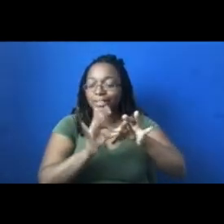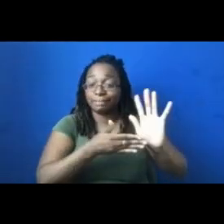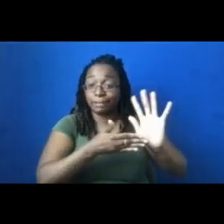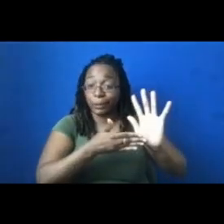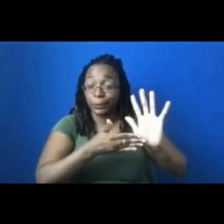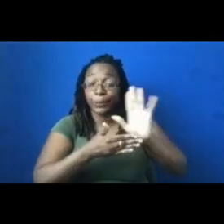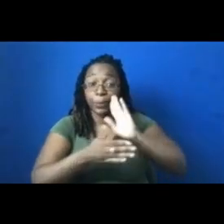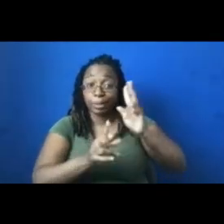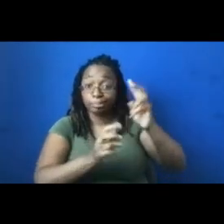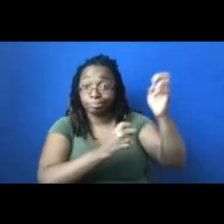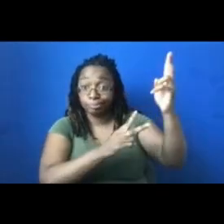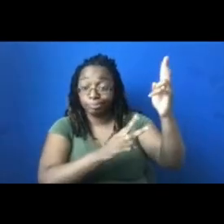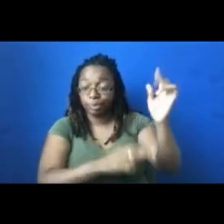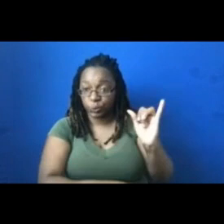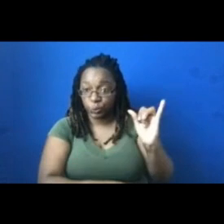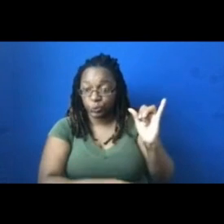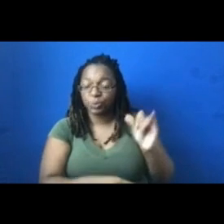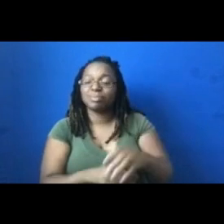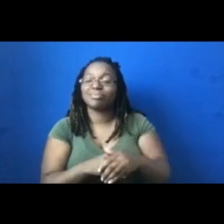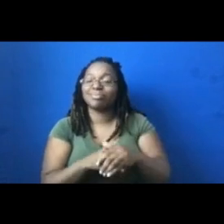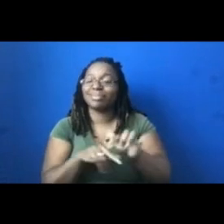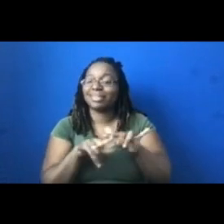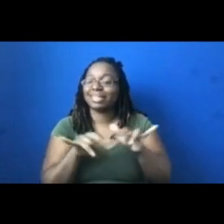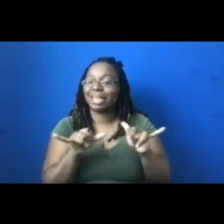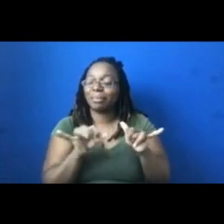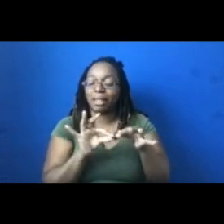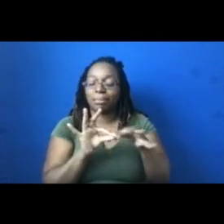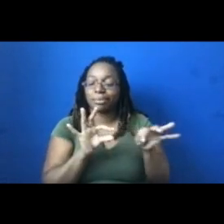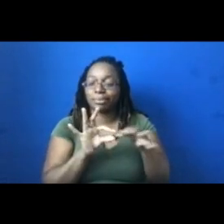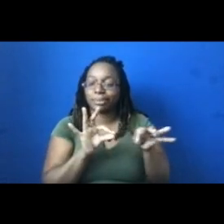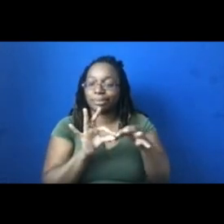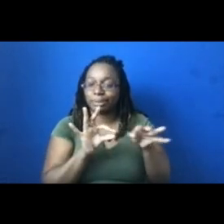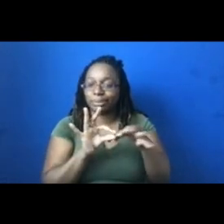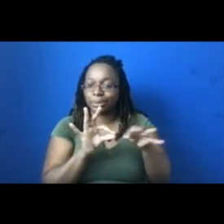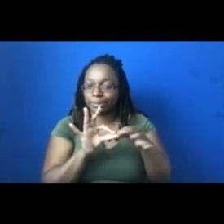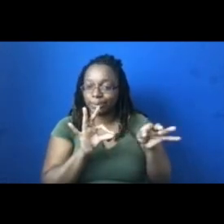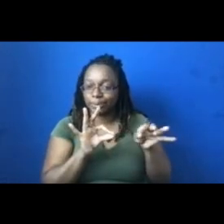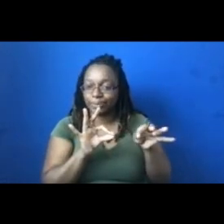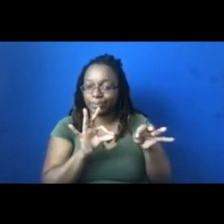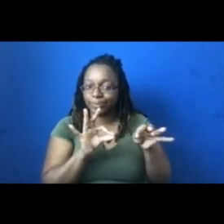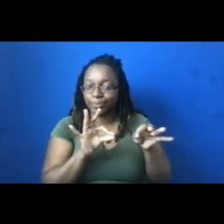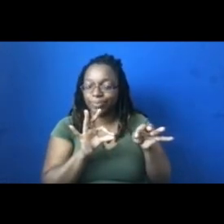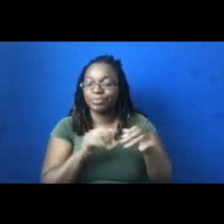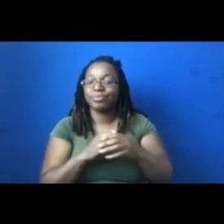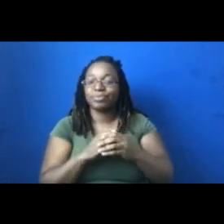and captions. Also, we are recording all questions and